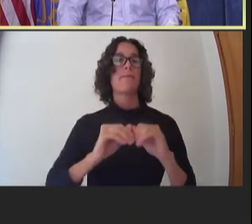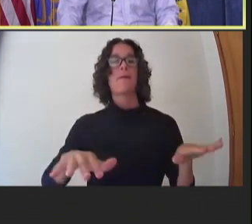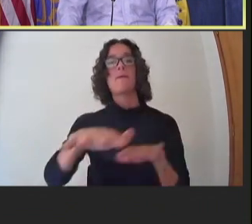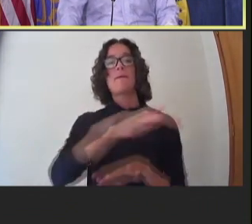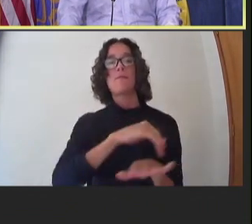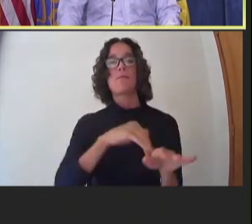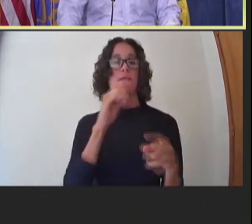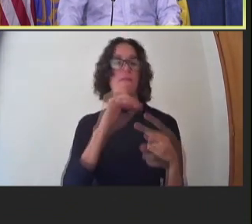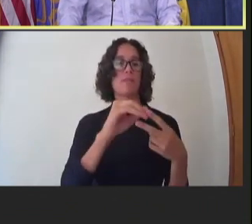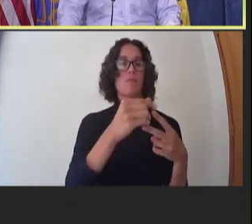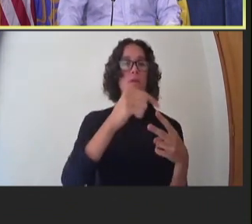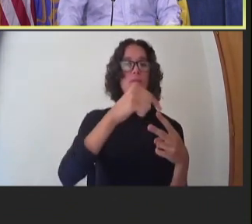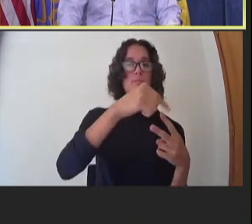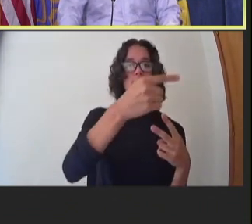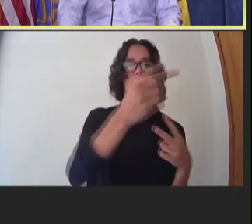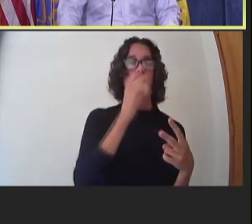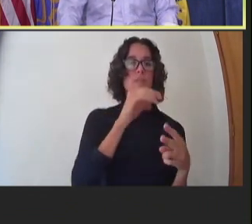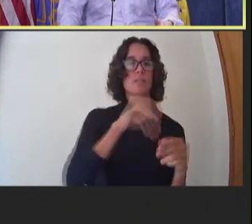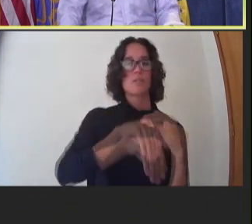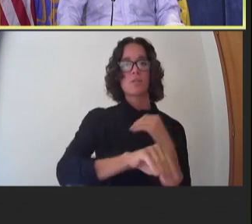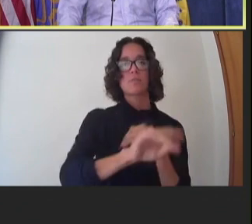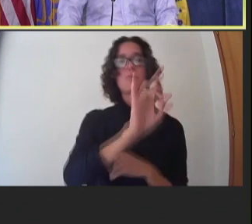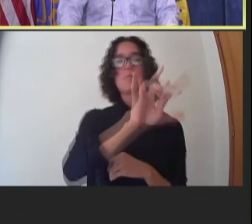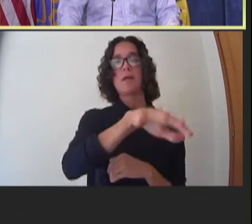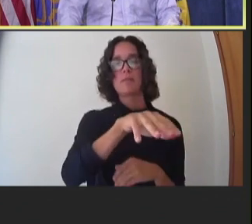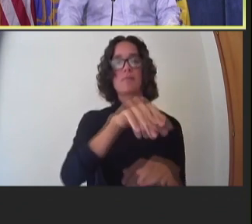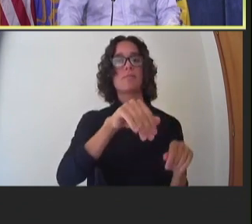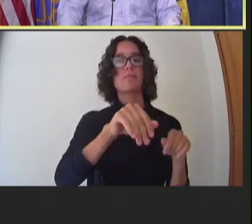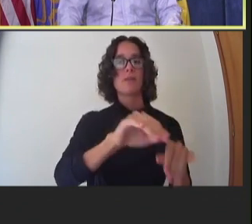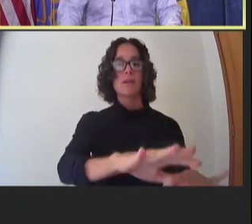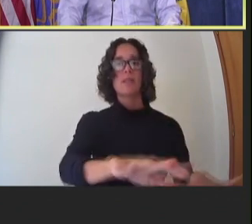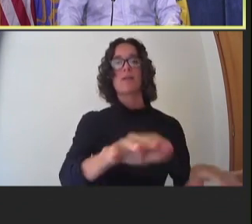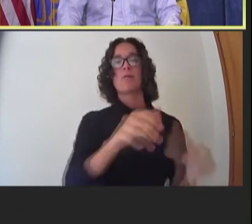were able to use this as part of the response to meet with specific jurisdictions and talk through